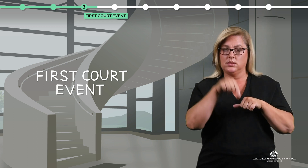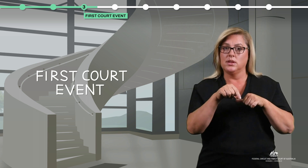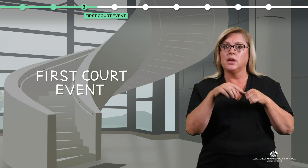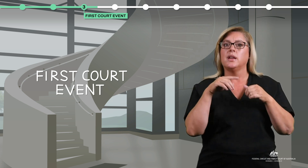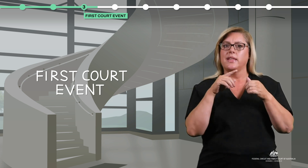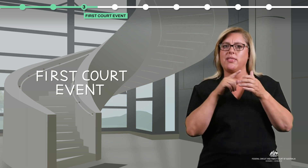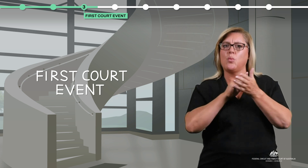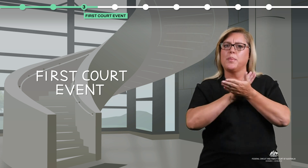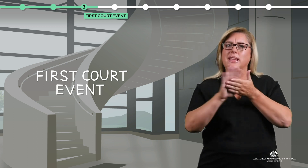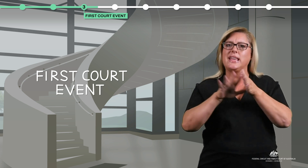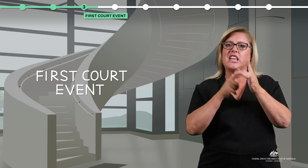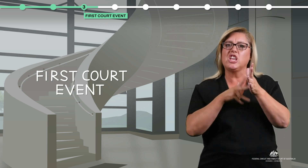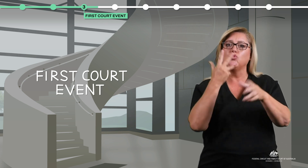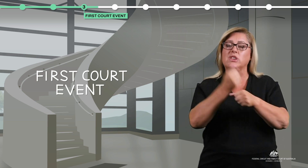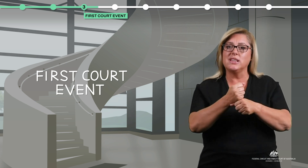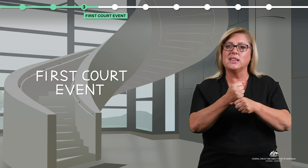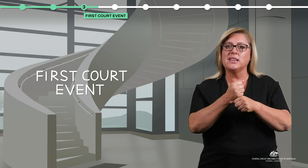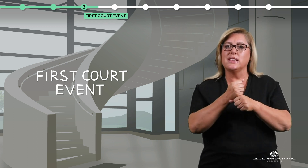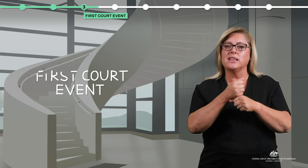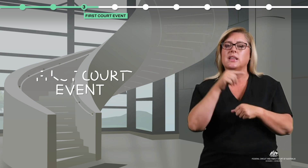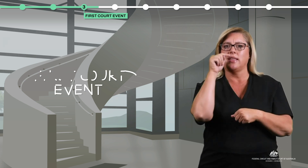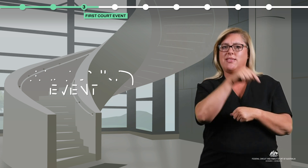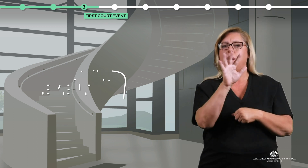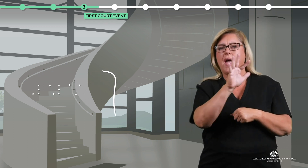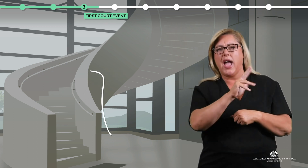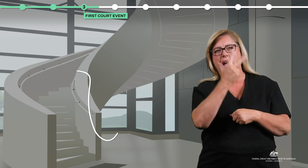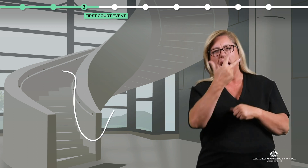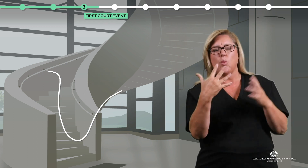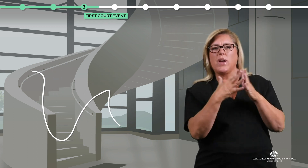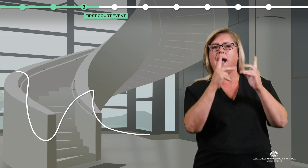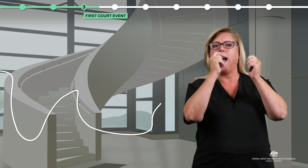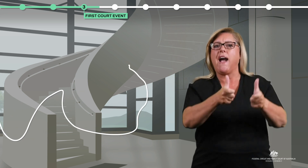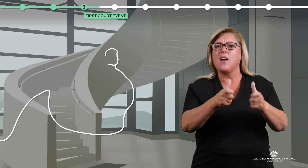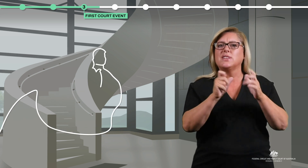which will be a hearing held about eight weeks after the case starts.